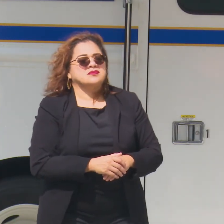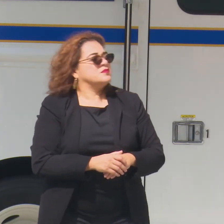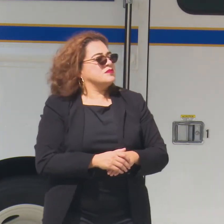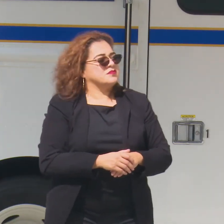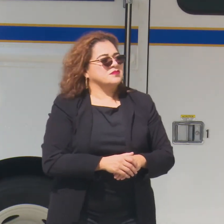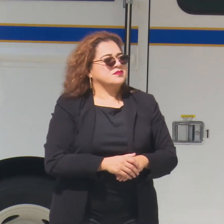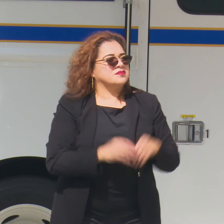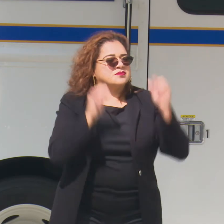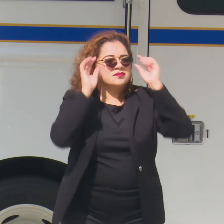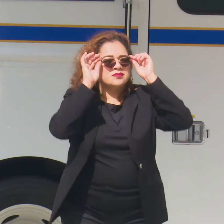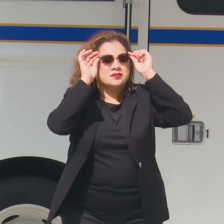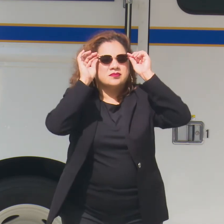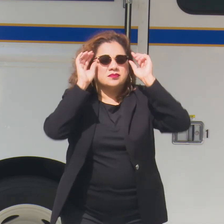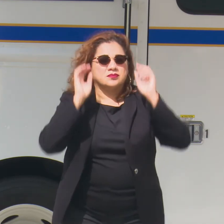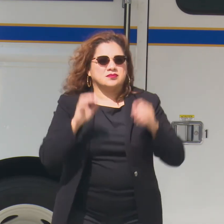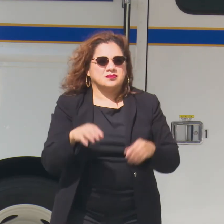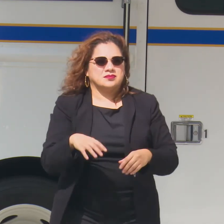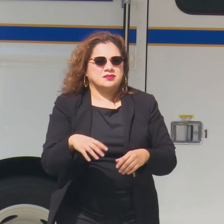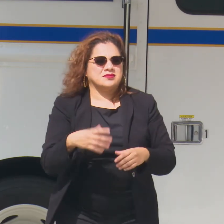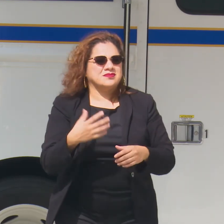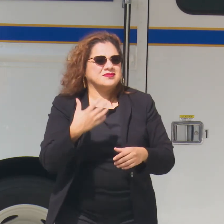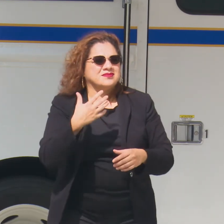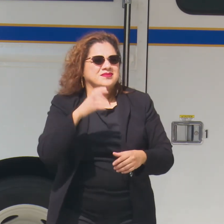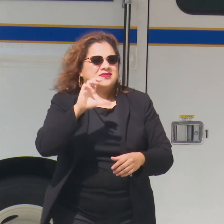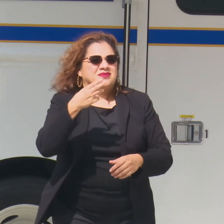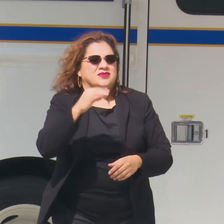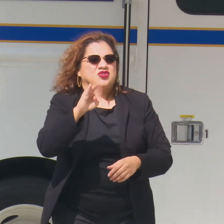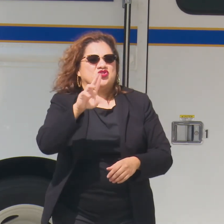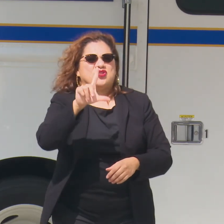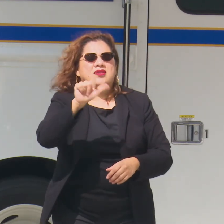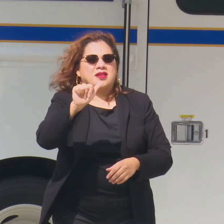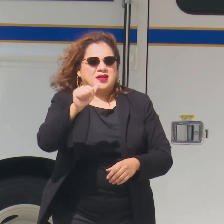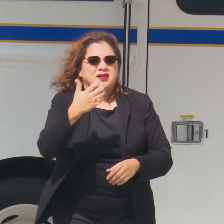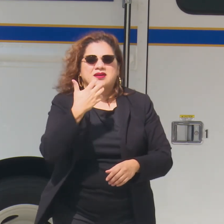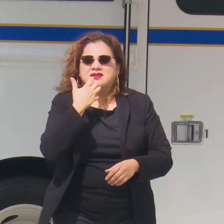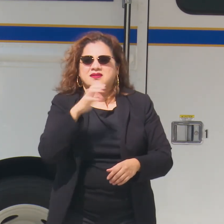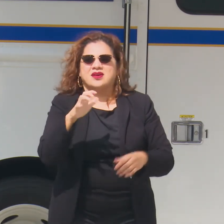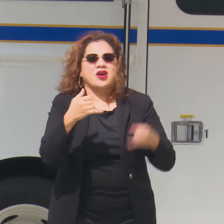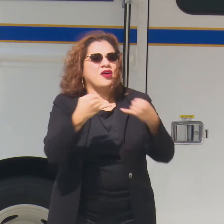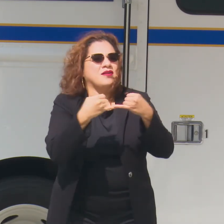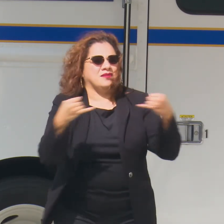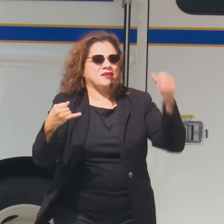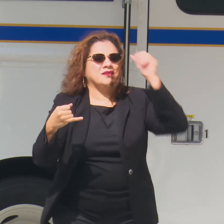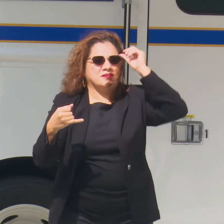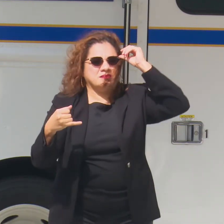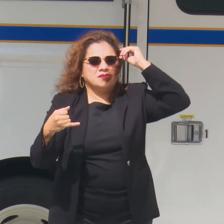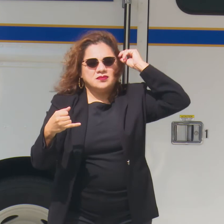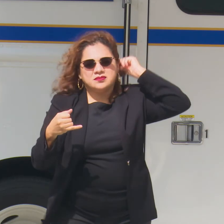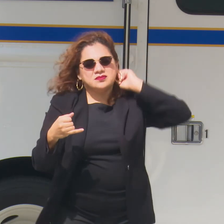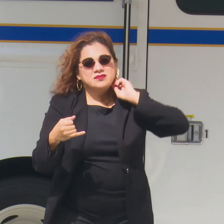So Chirla runs an immigrant assistance hotline and through that hotline we've been able to have conversations with